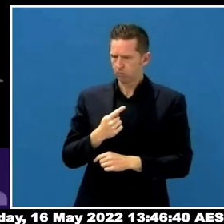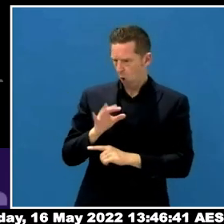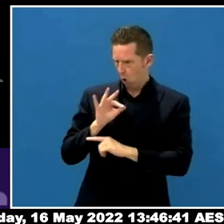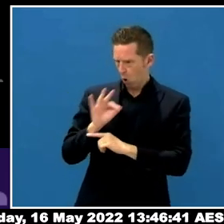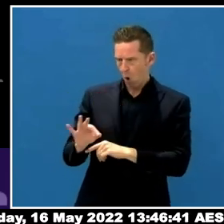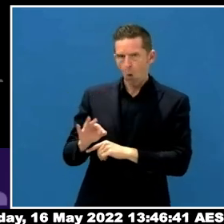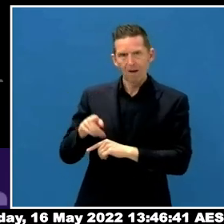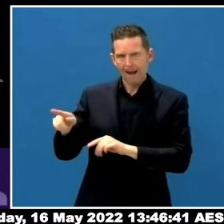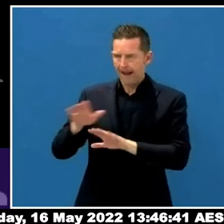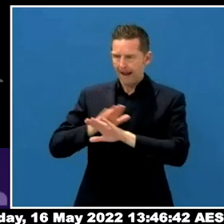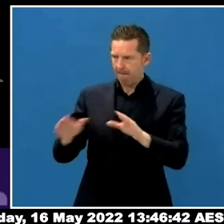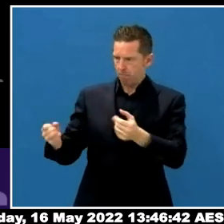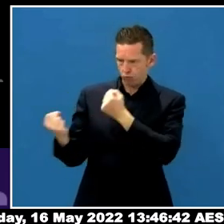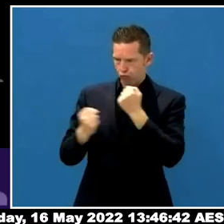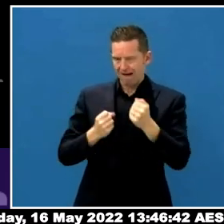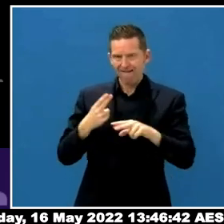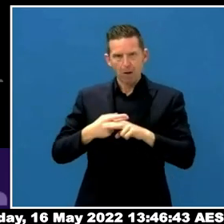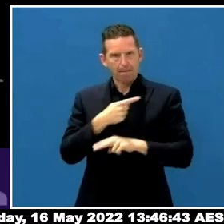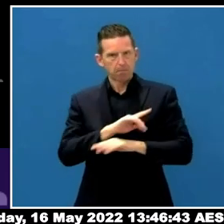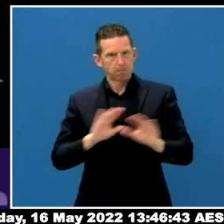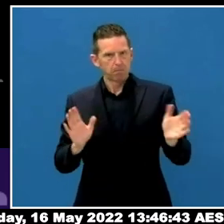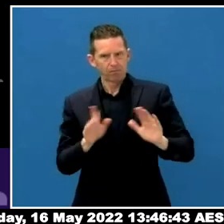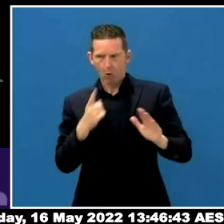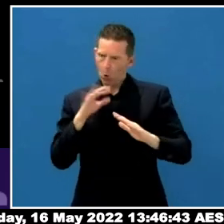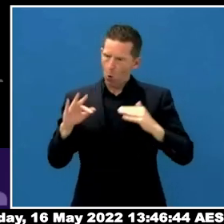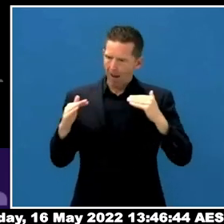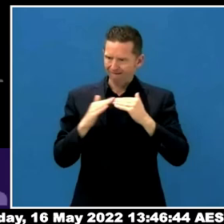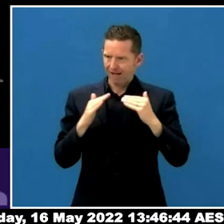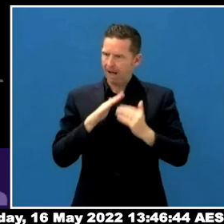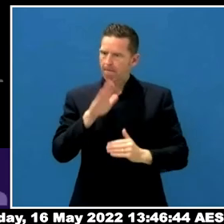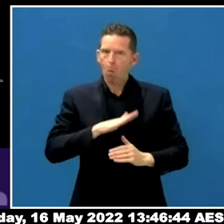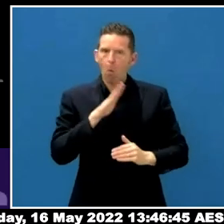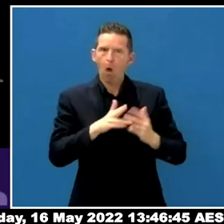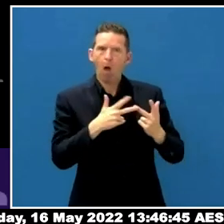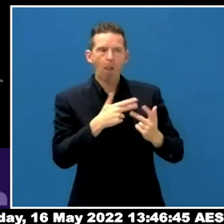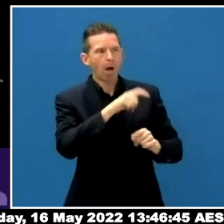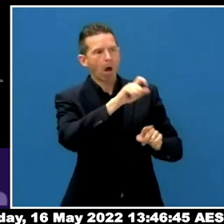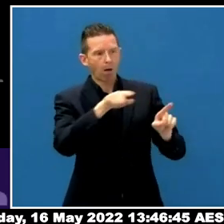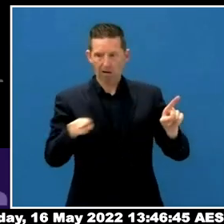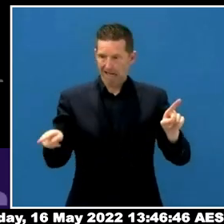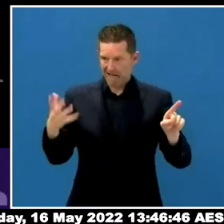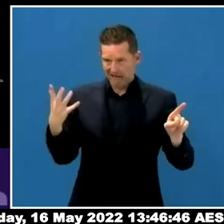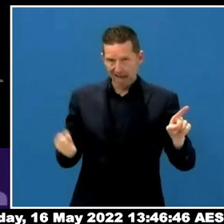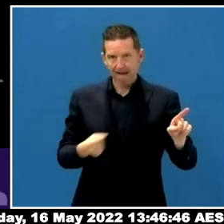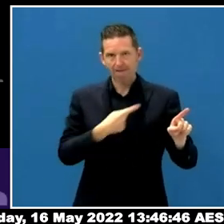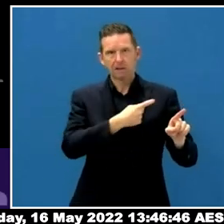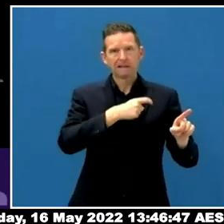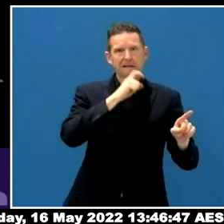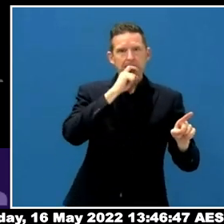wasn't fair on the other clients that he had an iPad and they didn't, and what if it got broken or got lost.